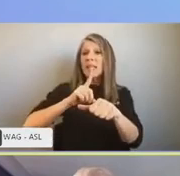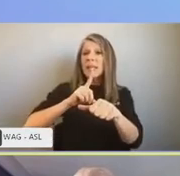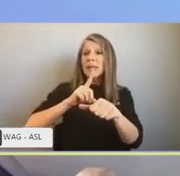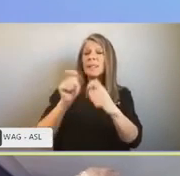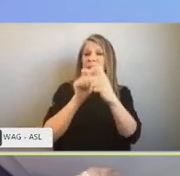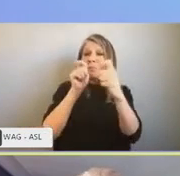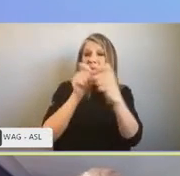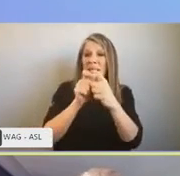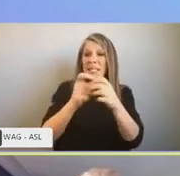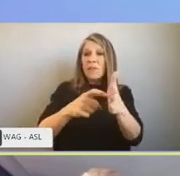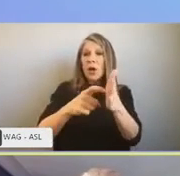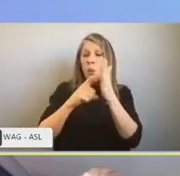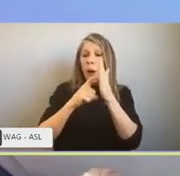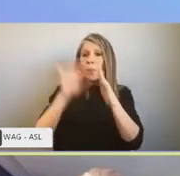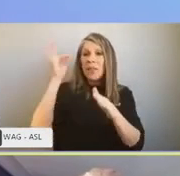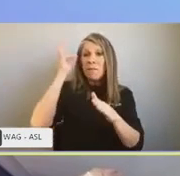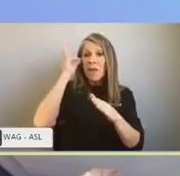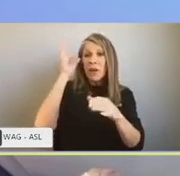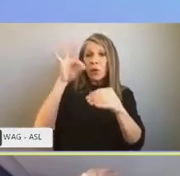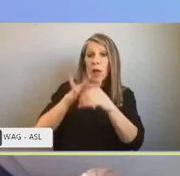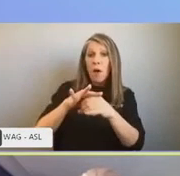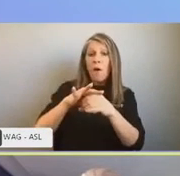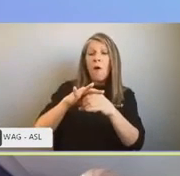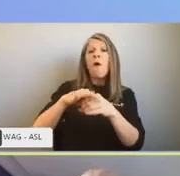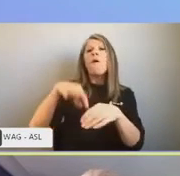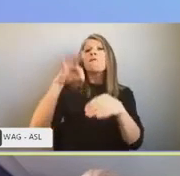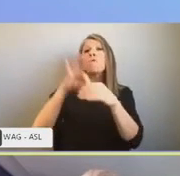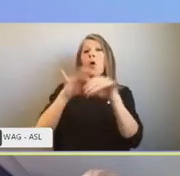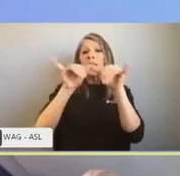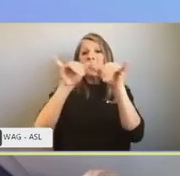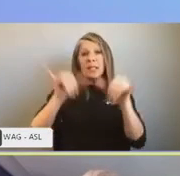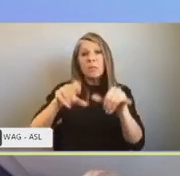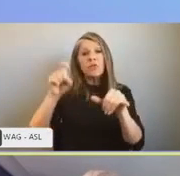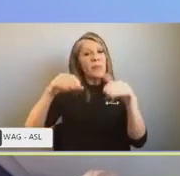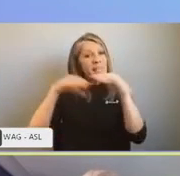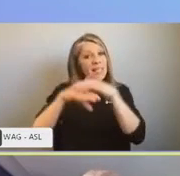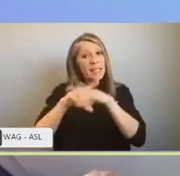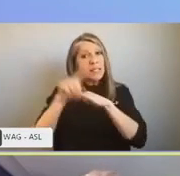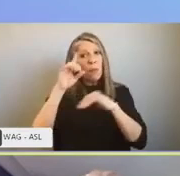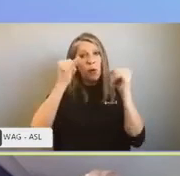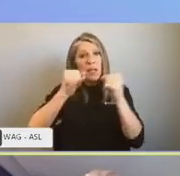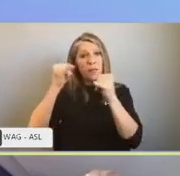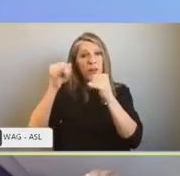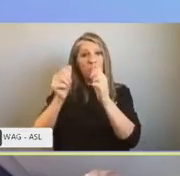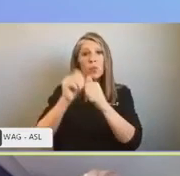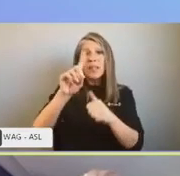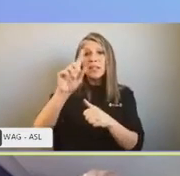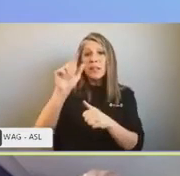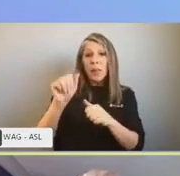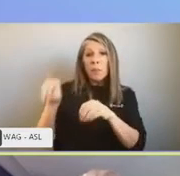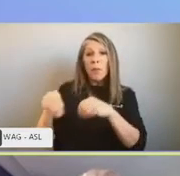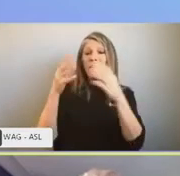card machines, but included it also for the first time explicit requirement requirement that in these